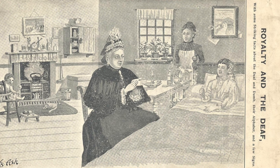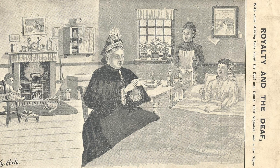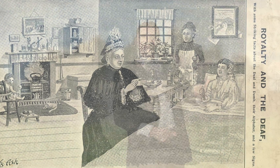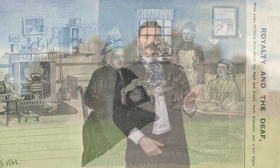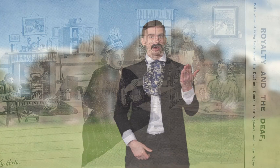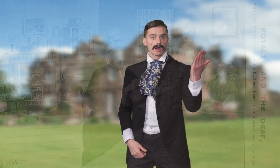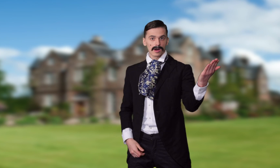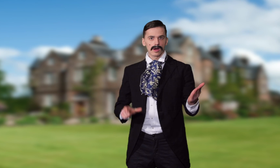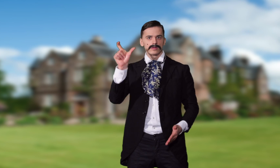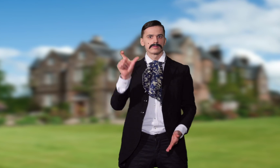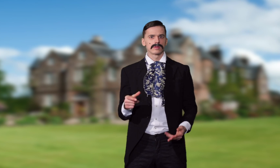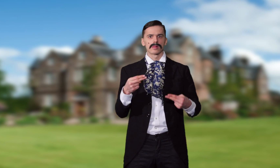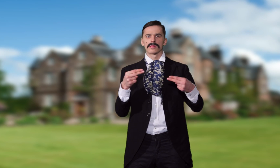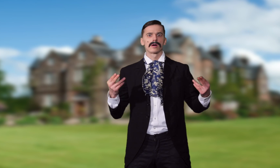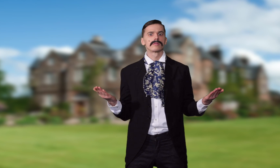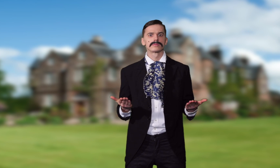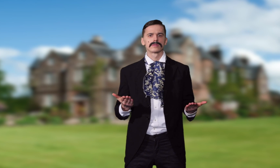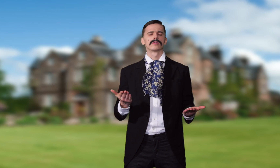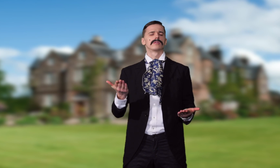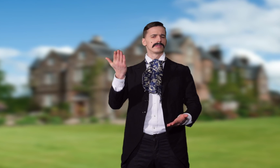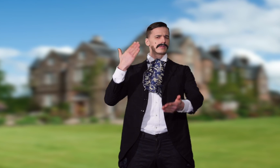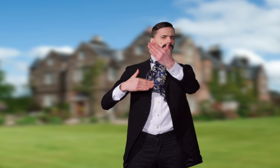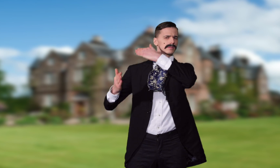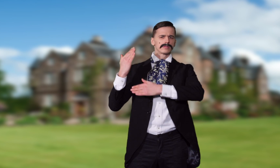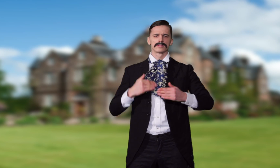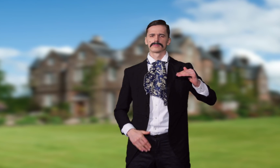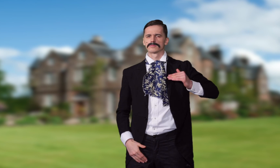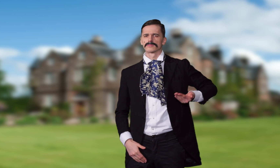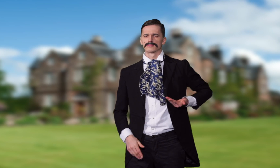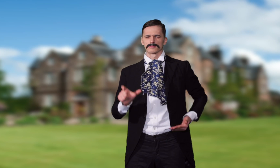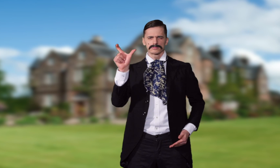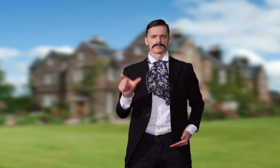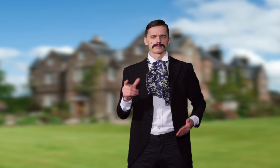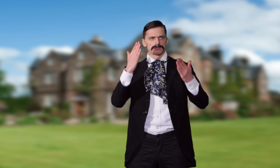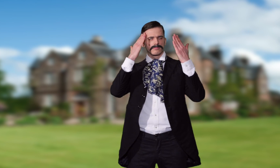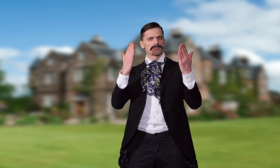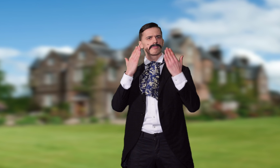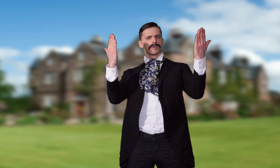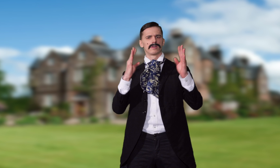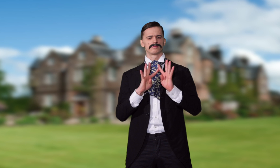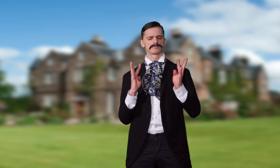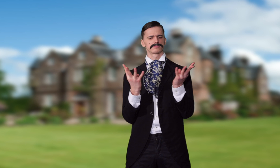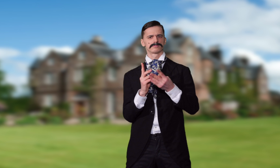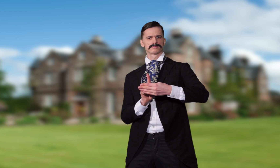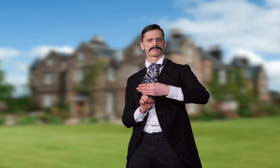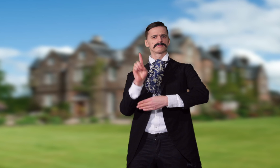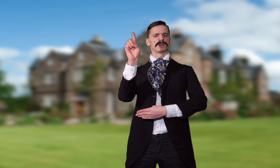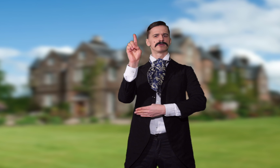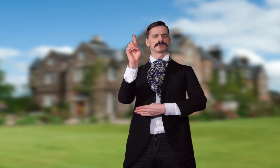Guess which Queen? One of the most famous women in history ever...